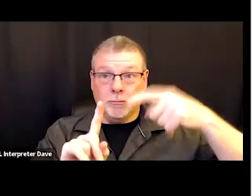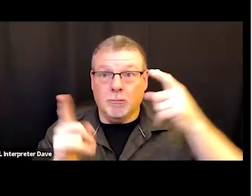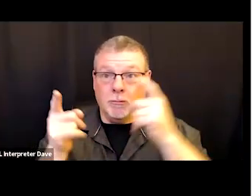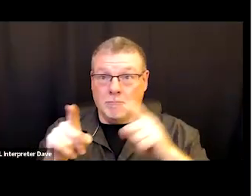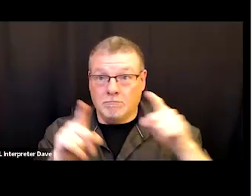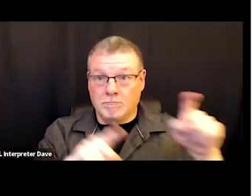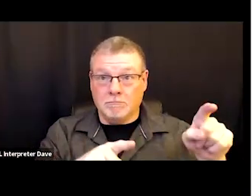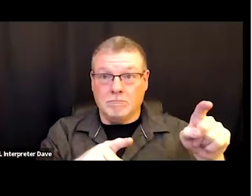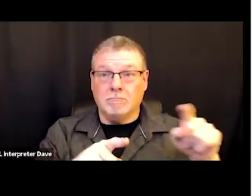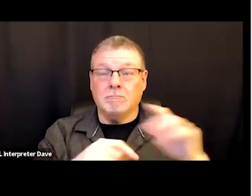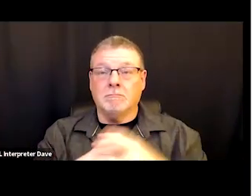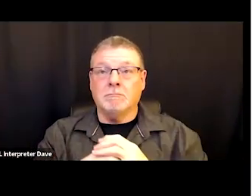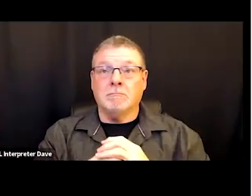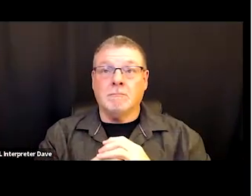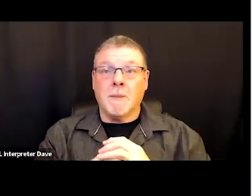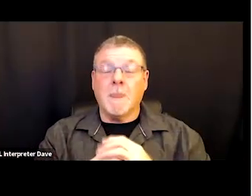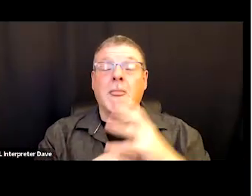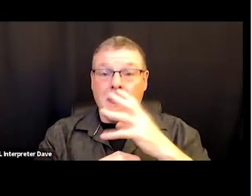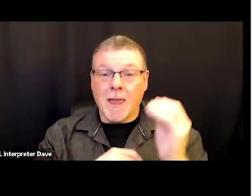and to get them an intervention.